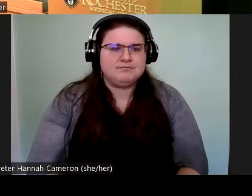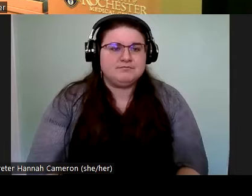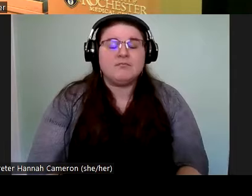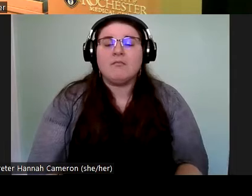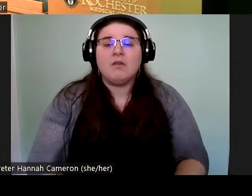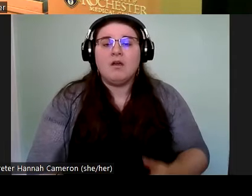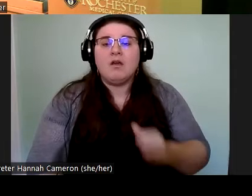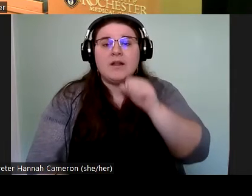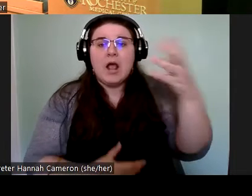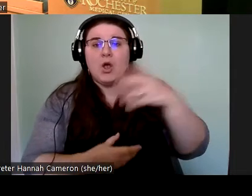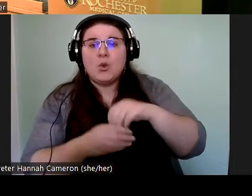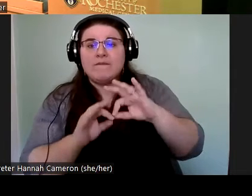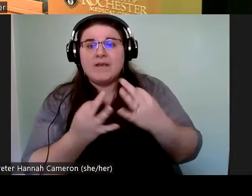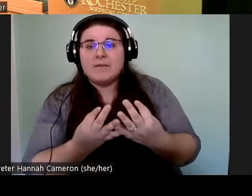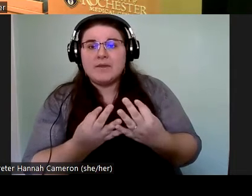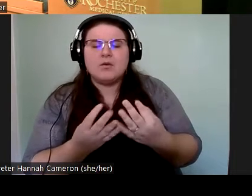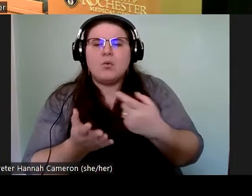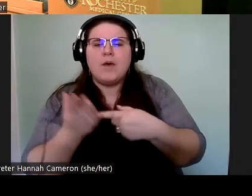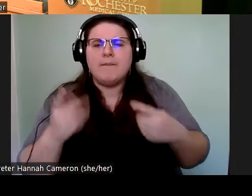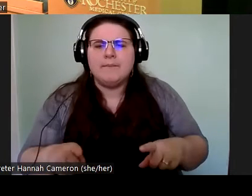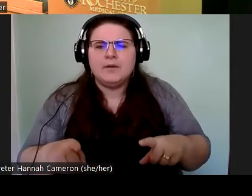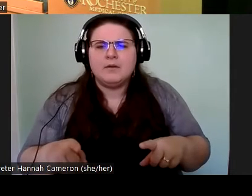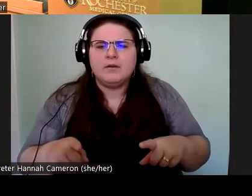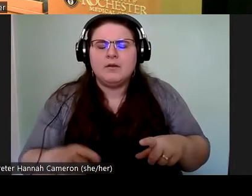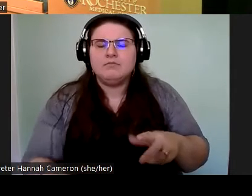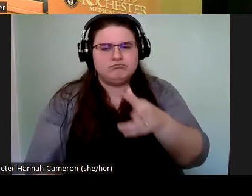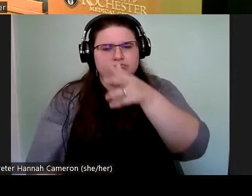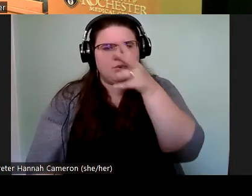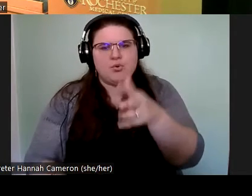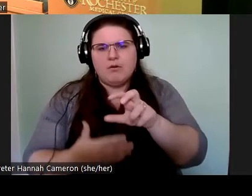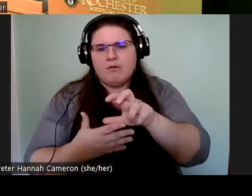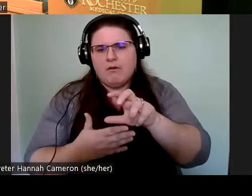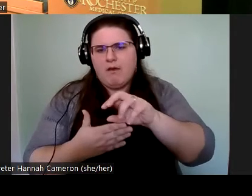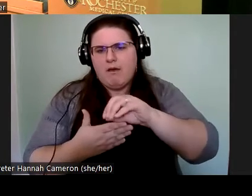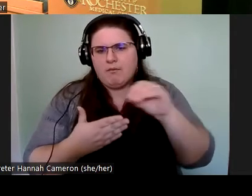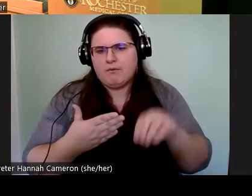you're going to see poor outcomes and we see that over and over again um we see people with serious